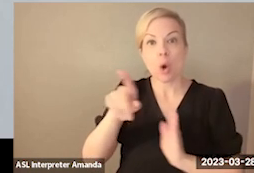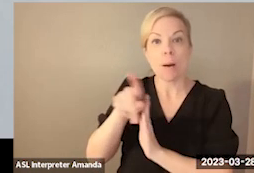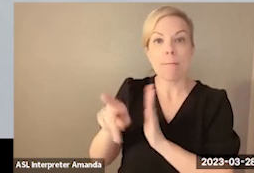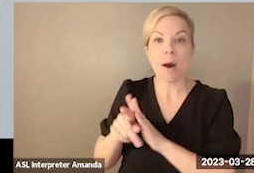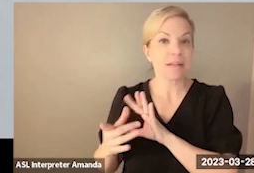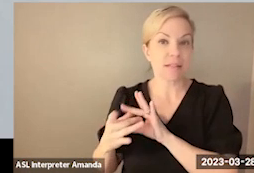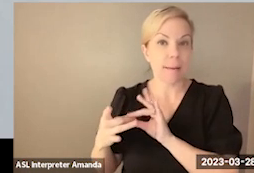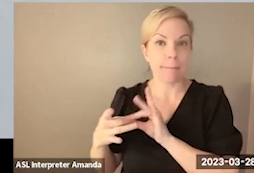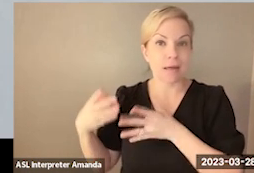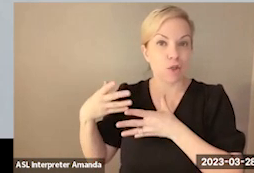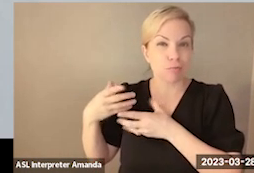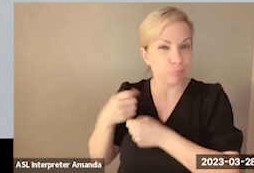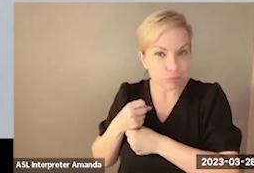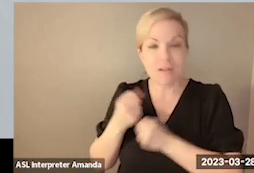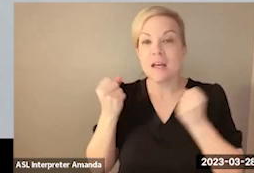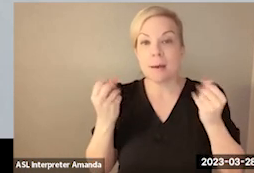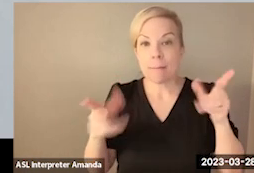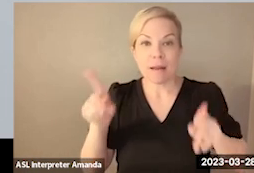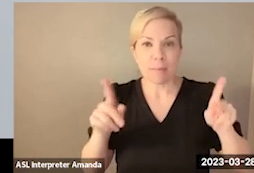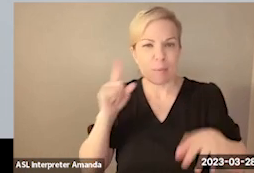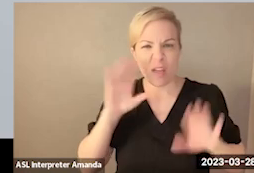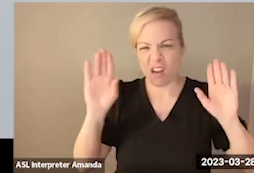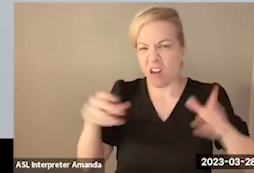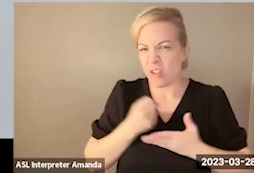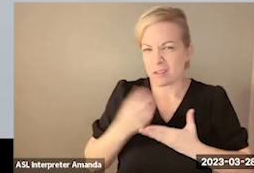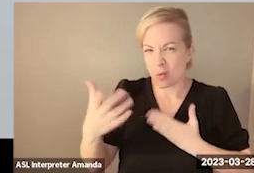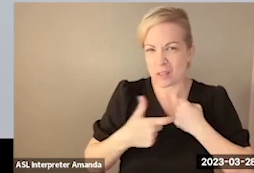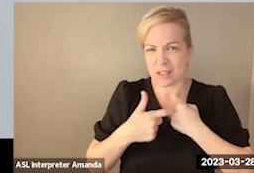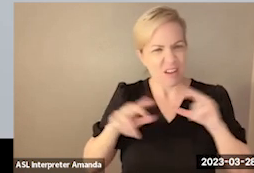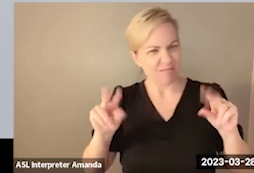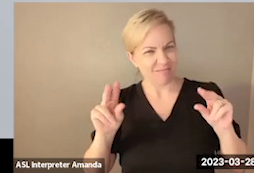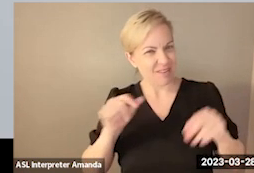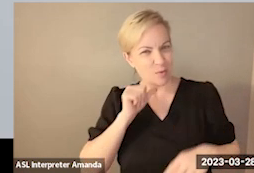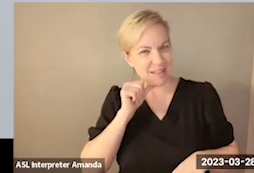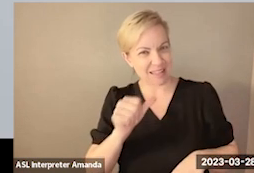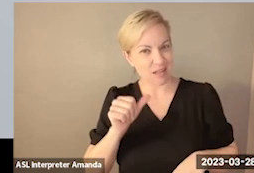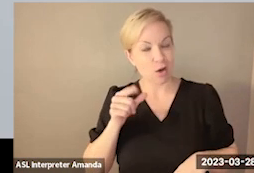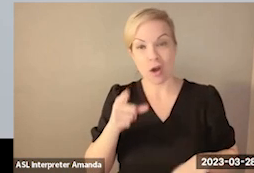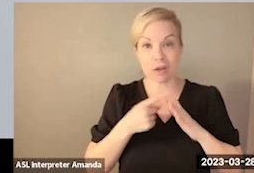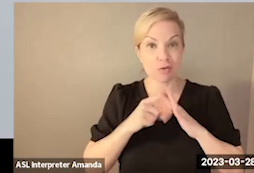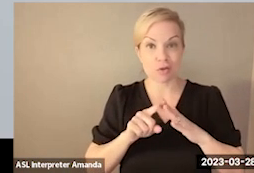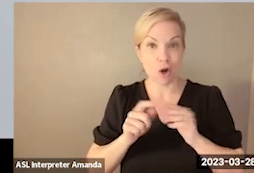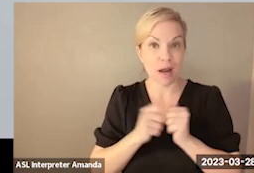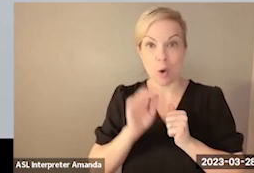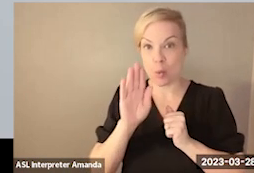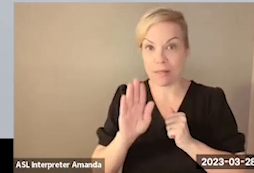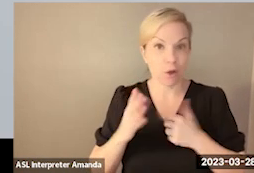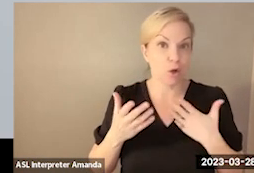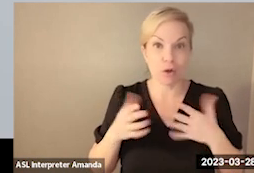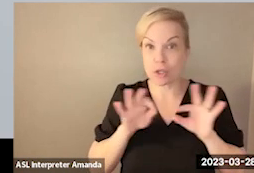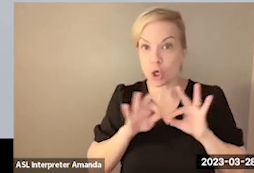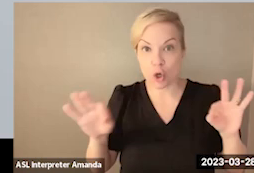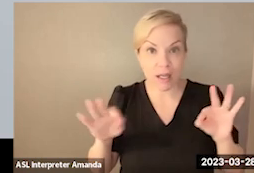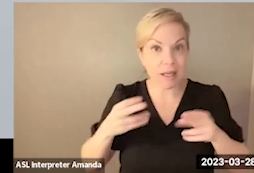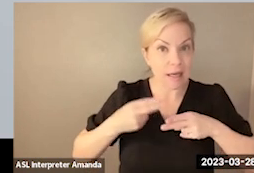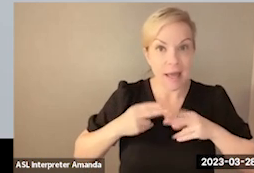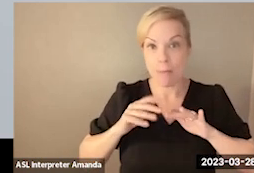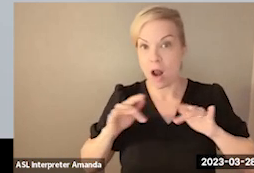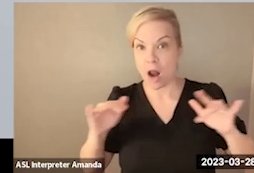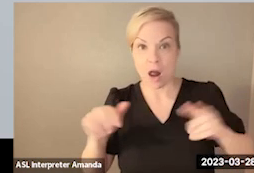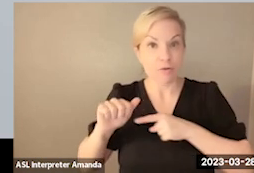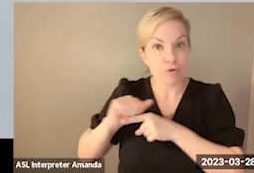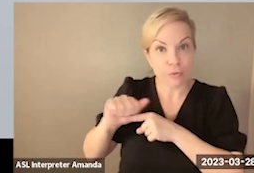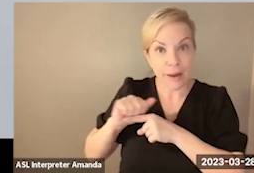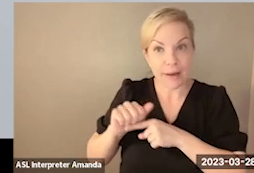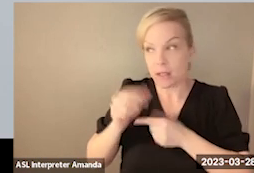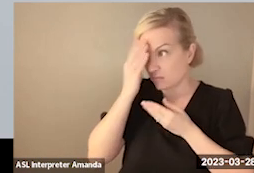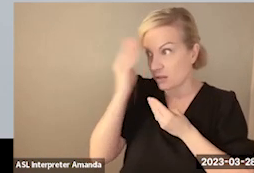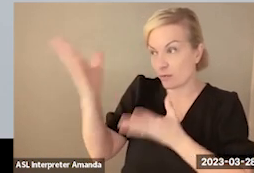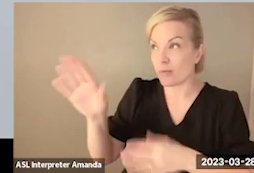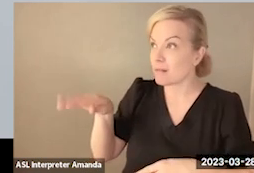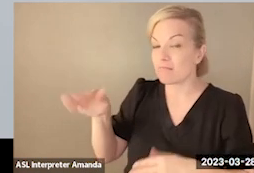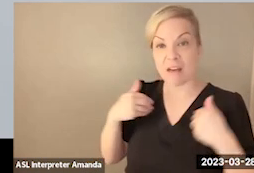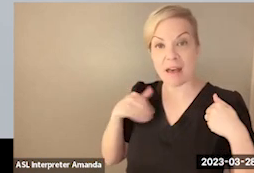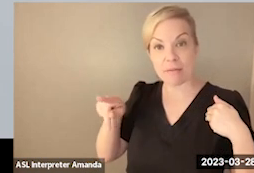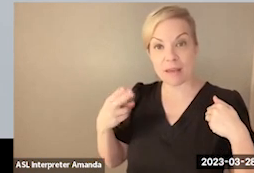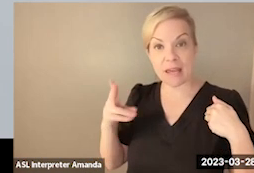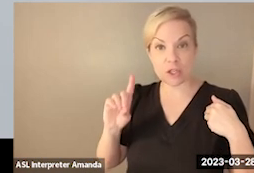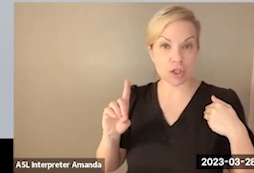Debbie Stine, Science & Technology Policy Academy: and I know a lot of people think that. Oh, that's just a waste of time, but it's not really. You know. You start out with your credentials. you know you say you know i'm. you know I have a you know Ph. D. And Xyz